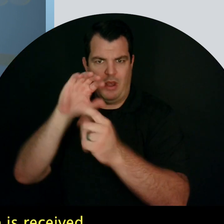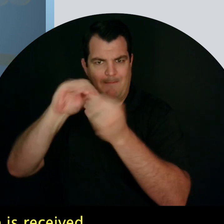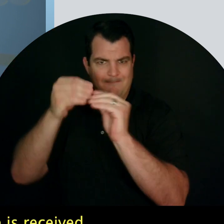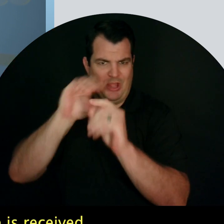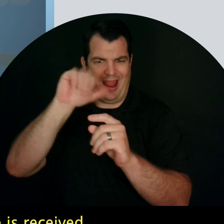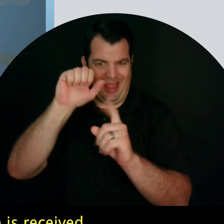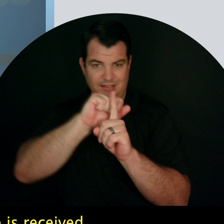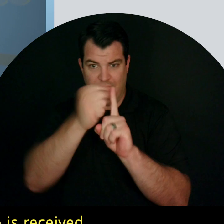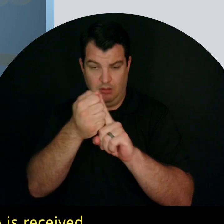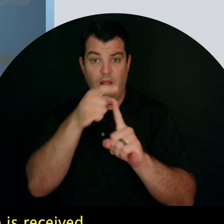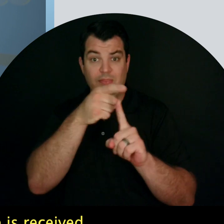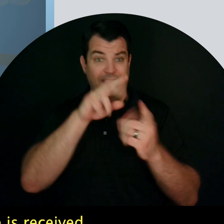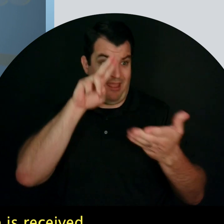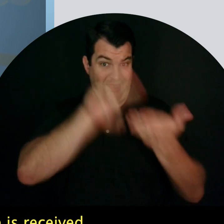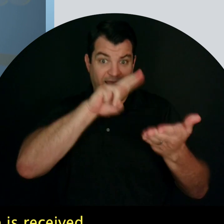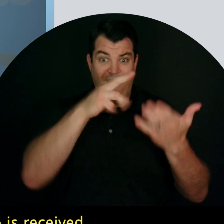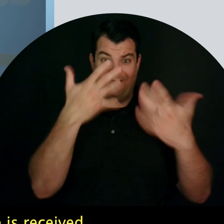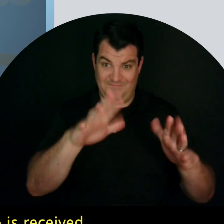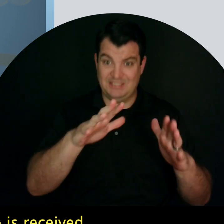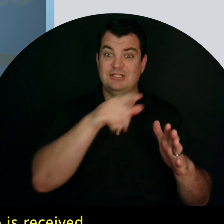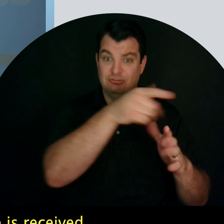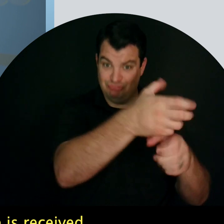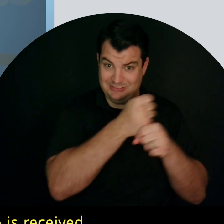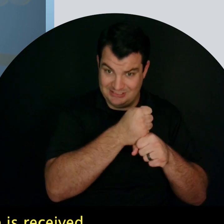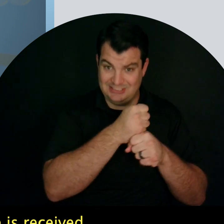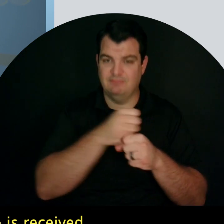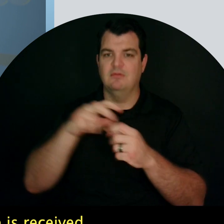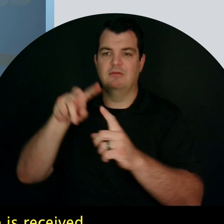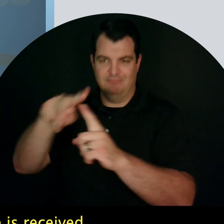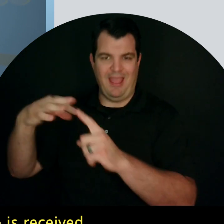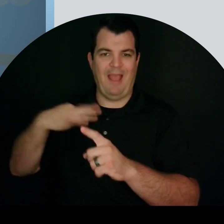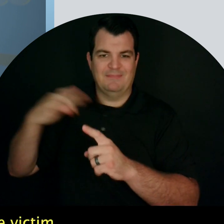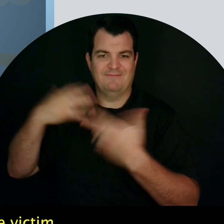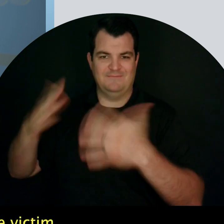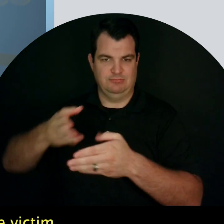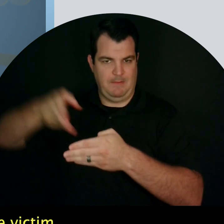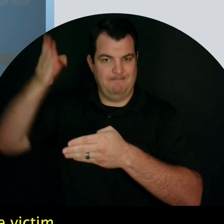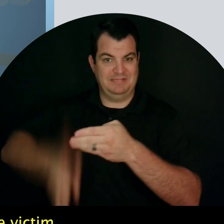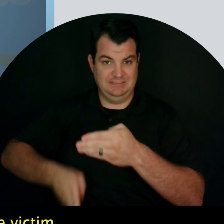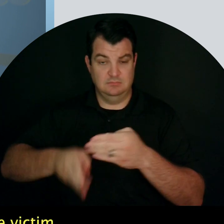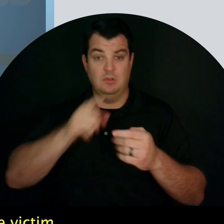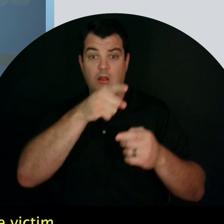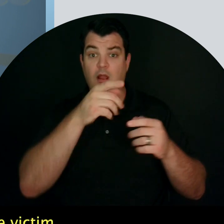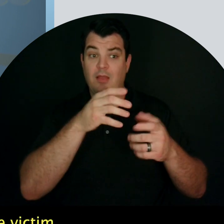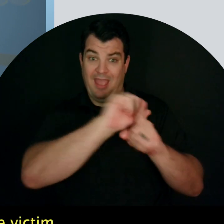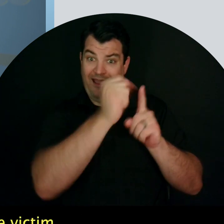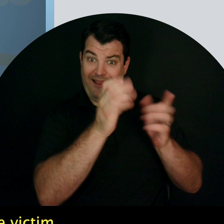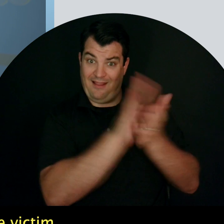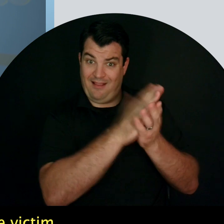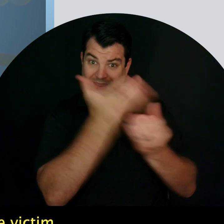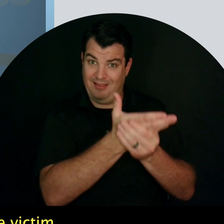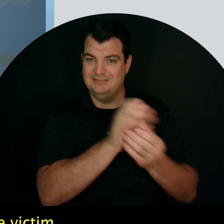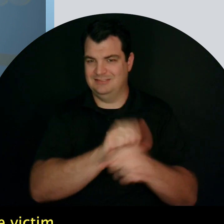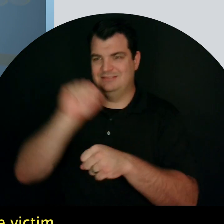Once an authorized signature is received and the application is complete, the case is sent to a crime victim specialist.